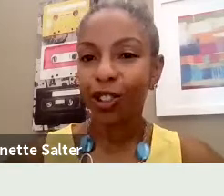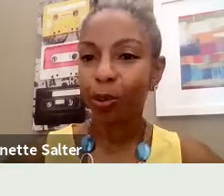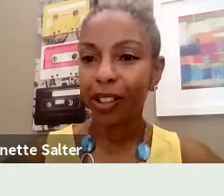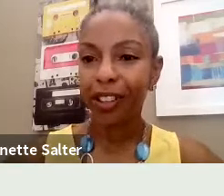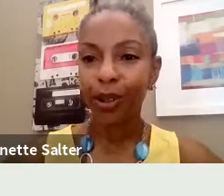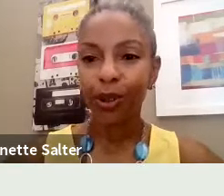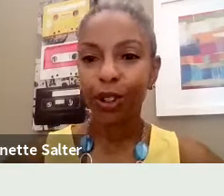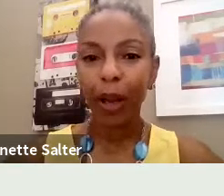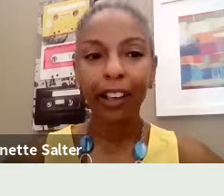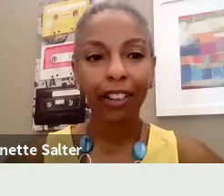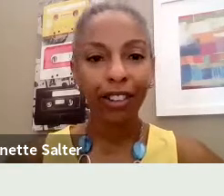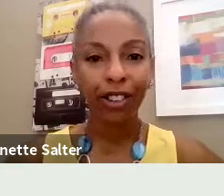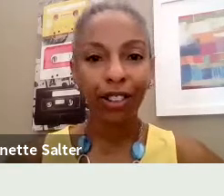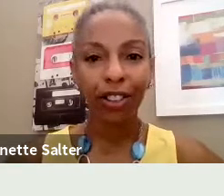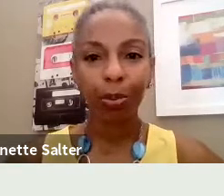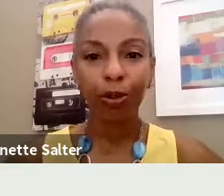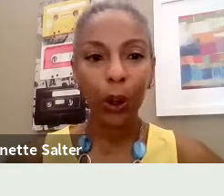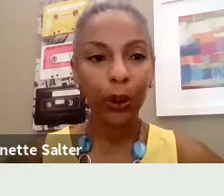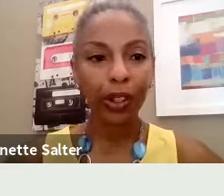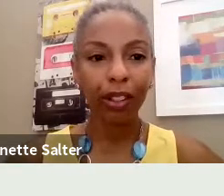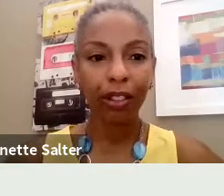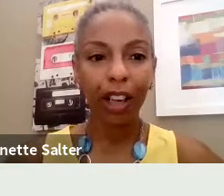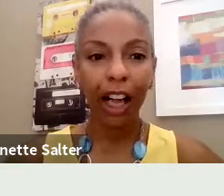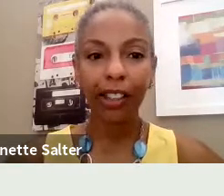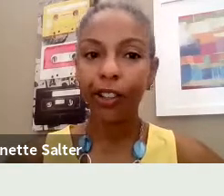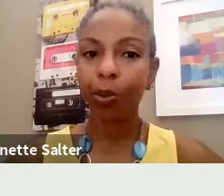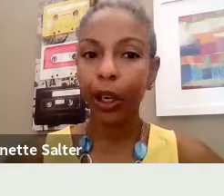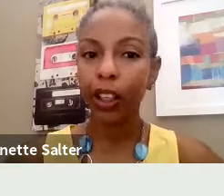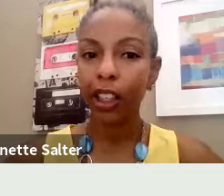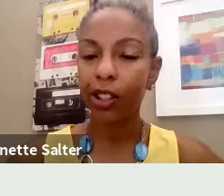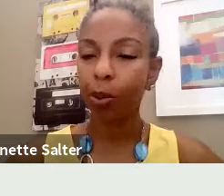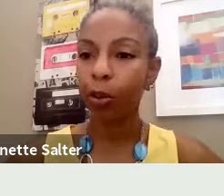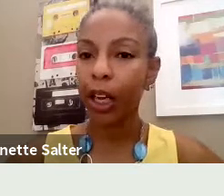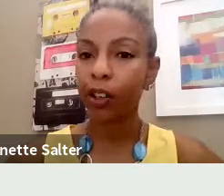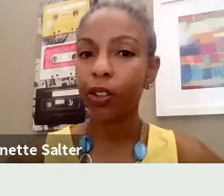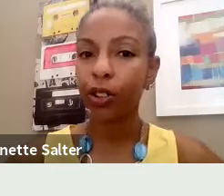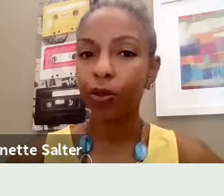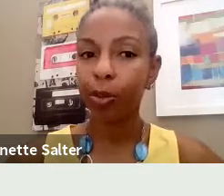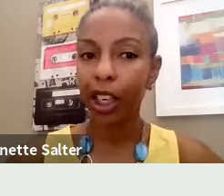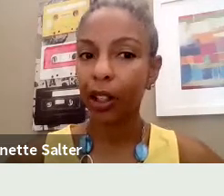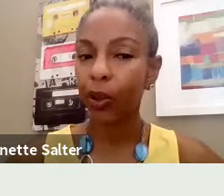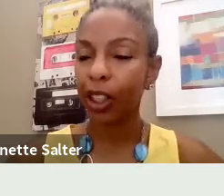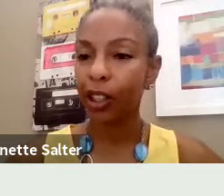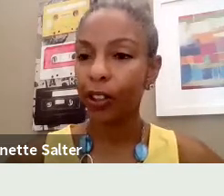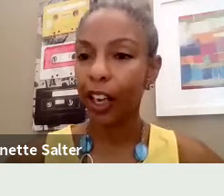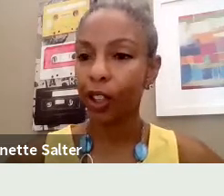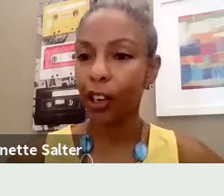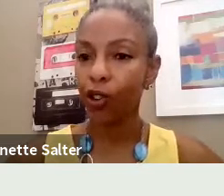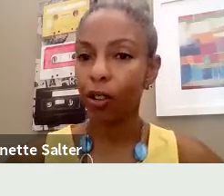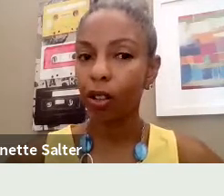Tonette Salter: Is your presenters. Your panelists. Your promoters Alexander Barry. He's a program manager from San Diego continuing education.